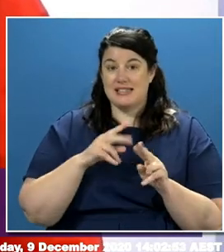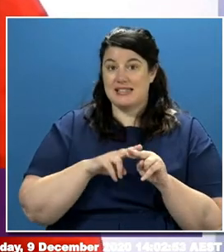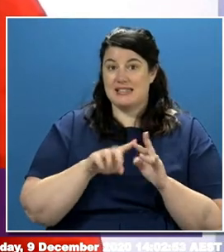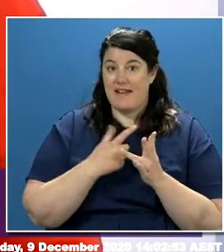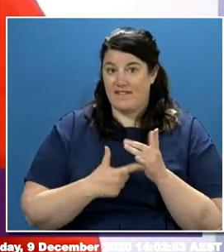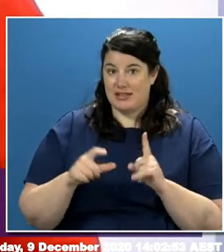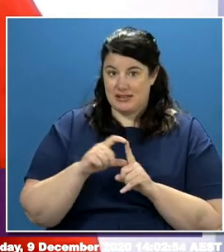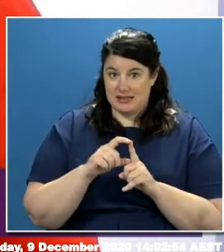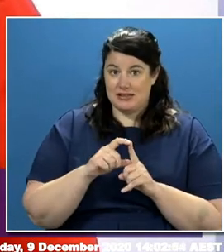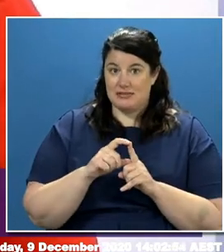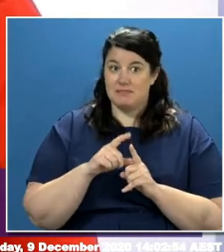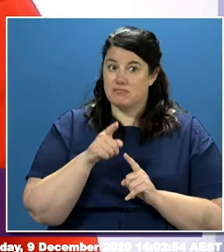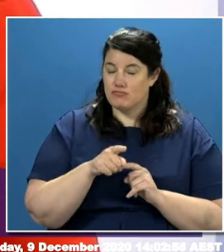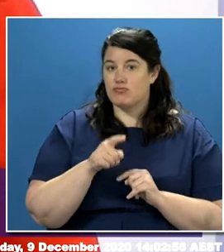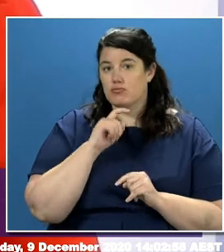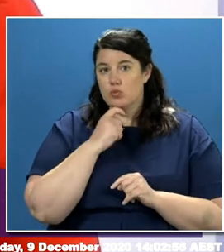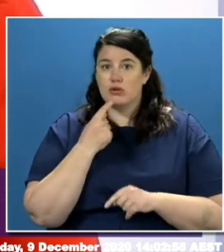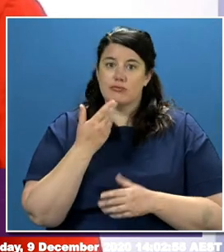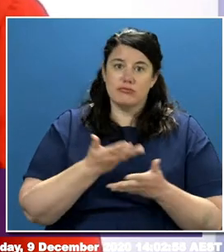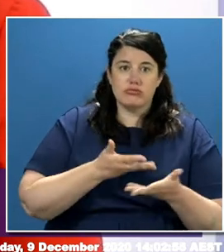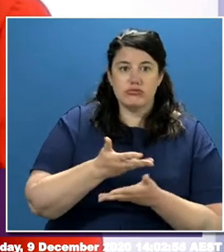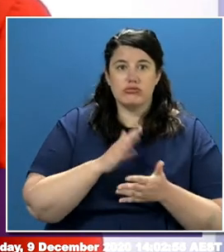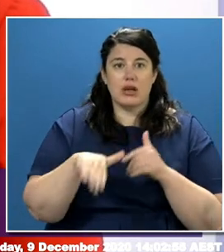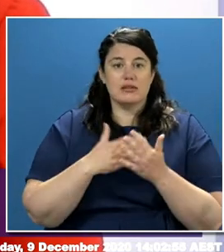evidence will probably take us to around 4:30pm this afternoon.